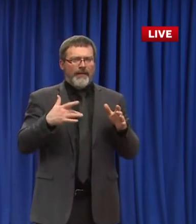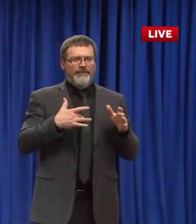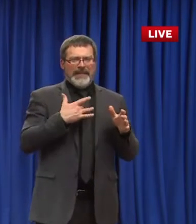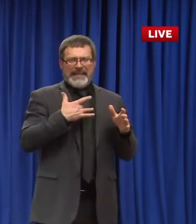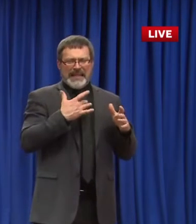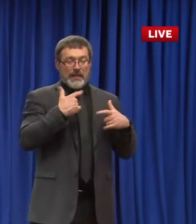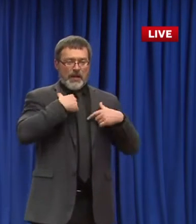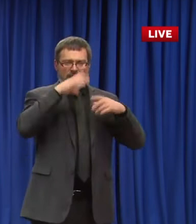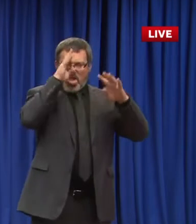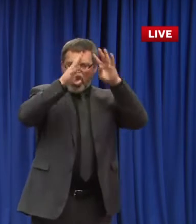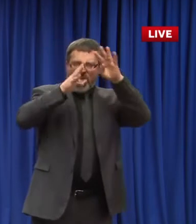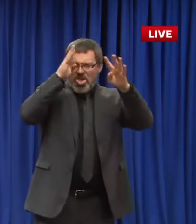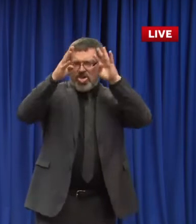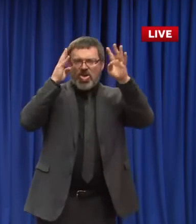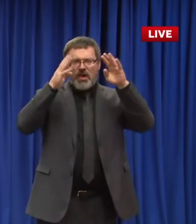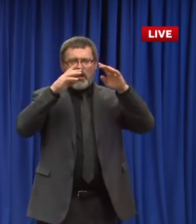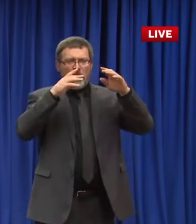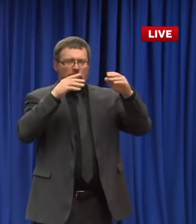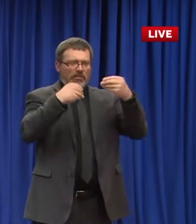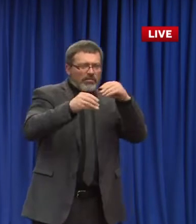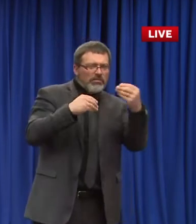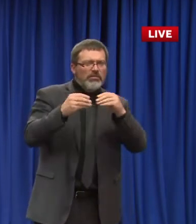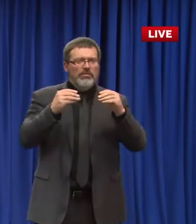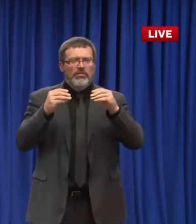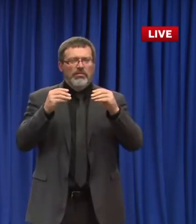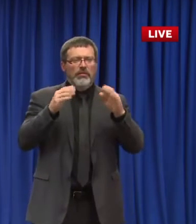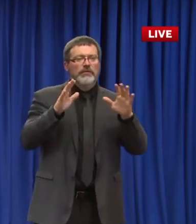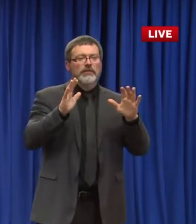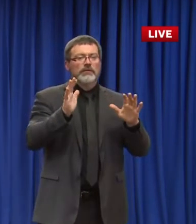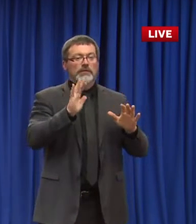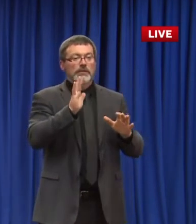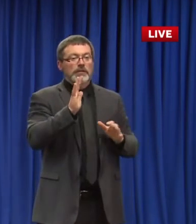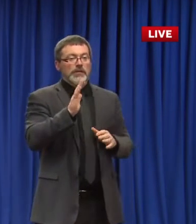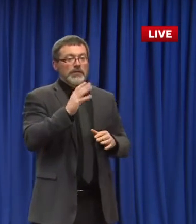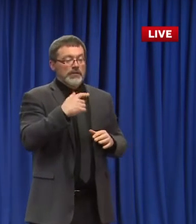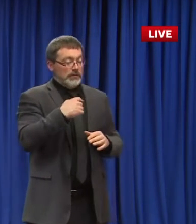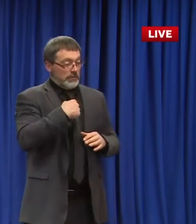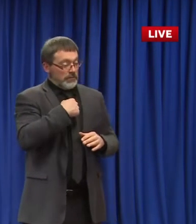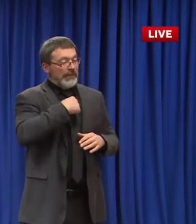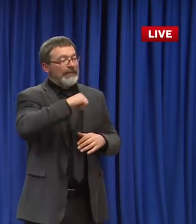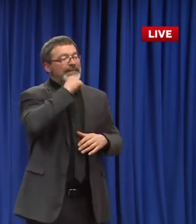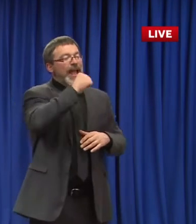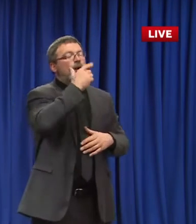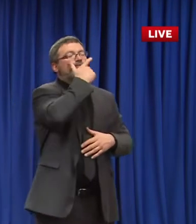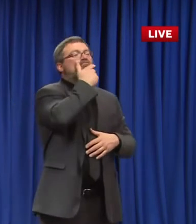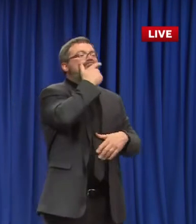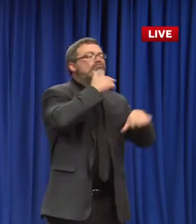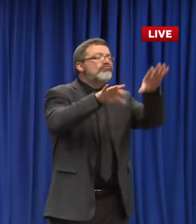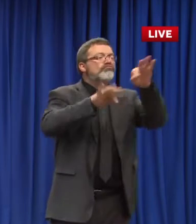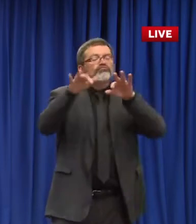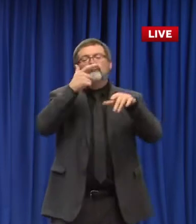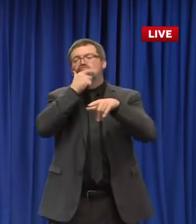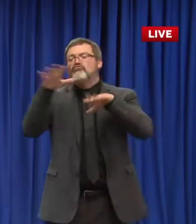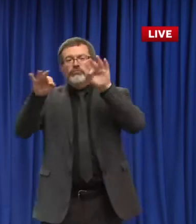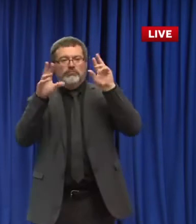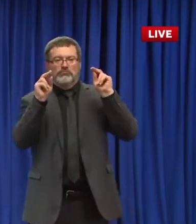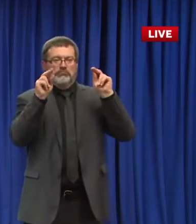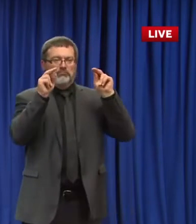INDIVIDUAL INDIVIDUALS THAT MIGHT BE COMING. THIS SEEMS ARBITRARY AND NOTHING WE DO IS ARBITRARY. LET’S BE VERY CLEAR ABOUT THAT. WE LOOK AT DATA.